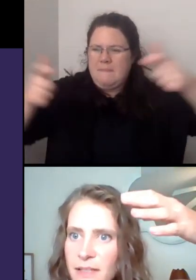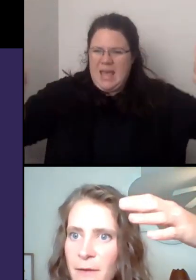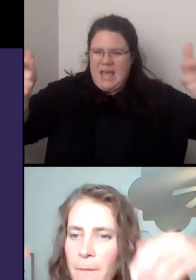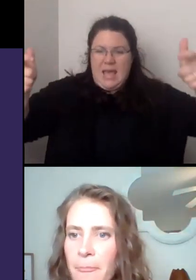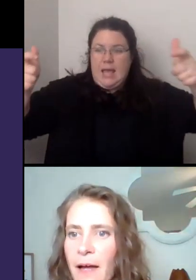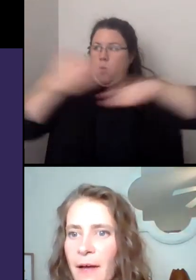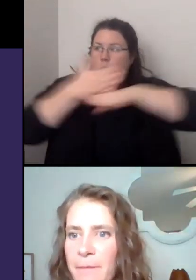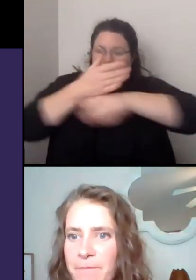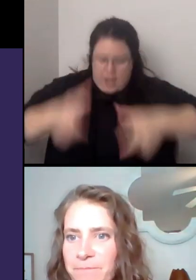No, yeah, I don't --